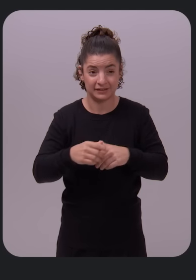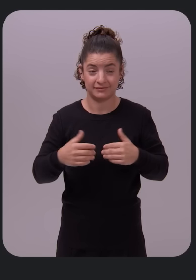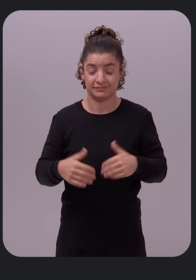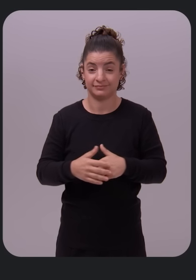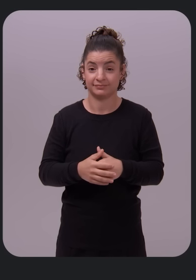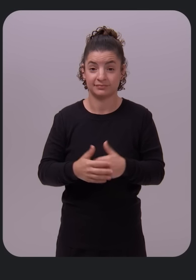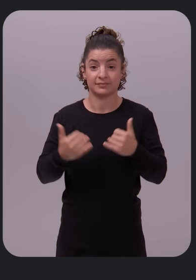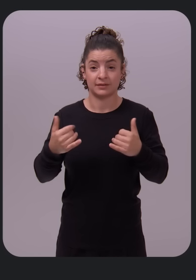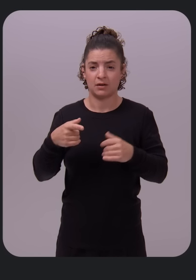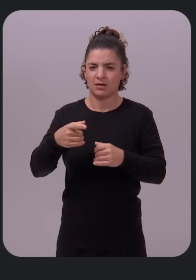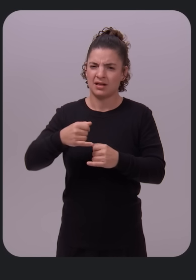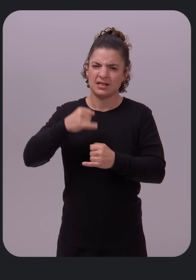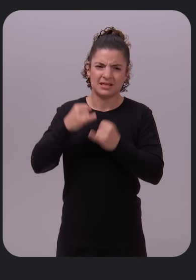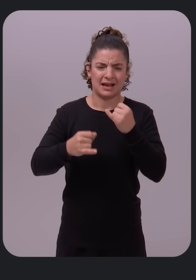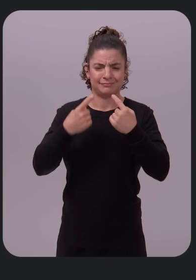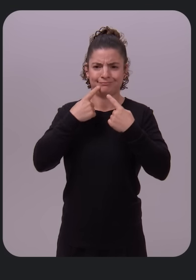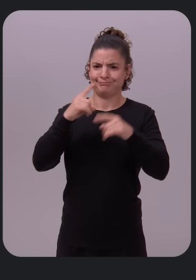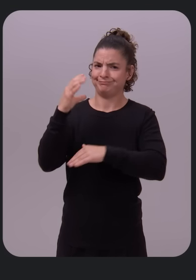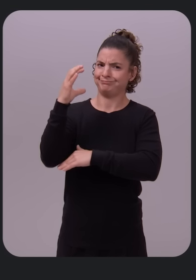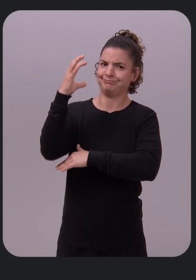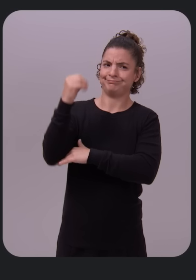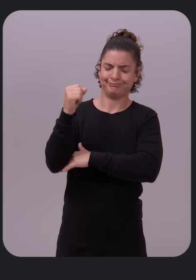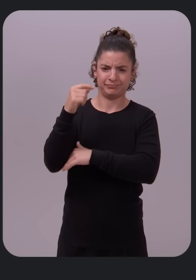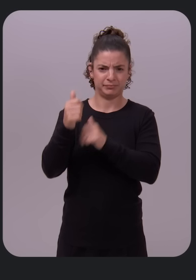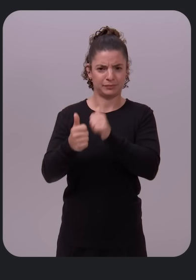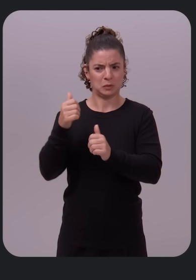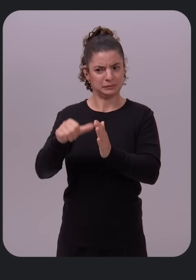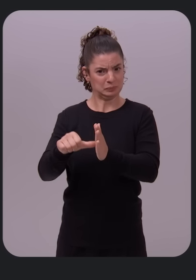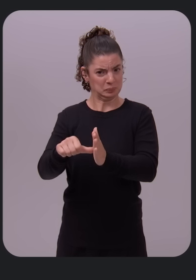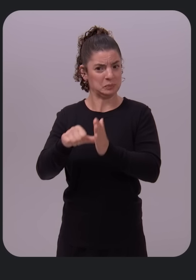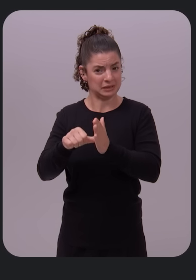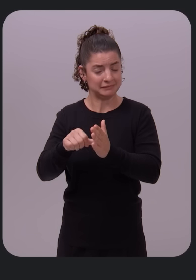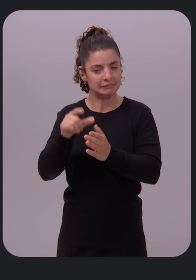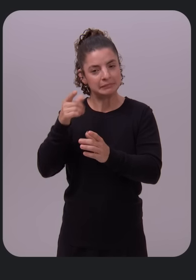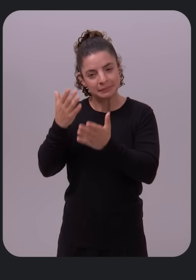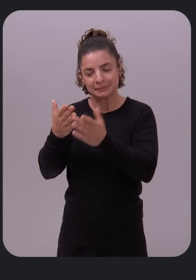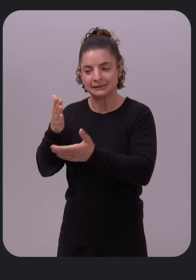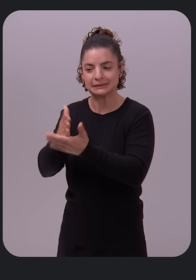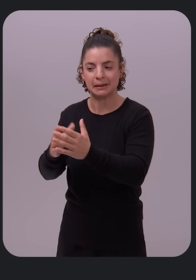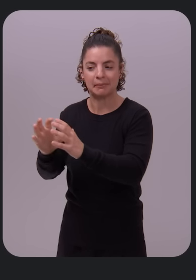Now, this last milestone might be the most impressive, at least in some circles.